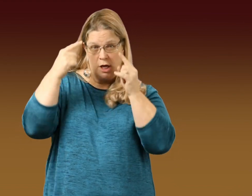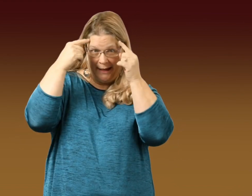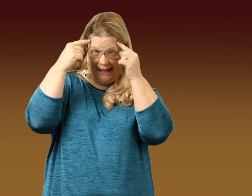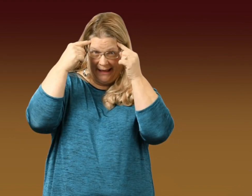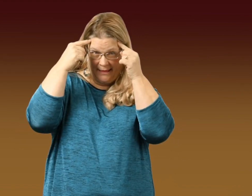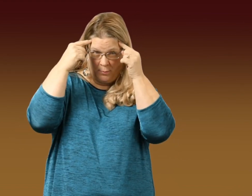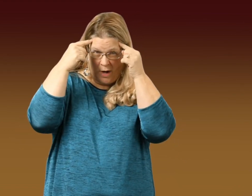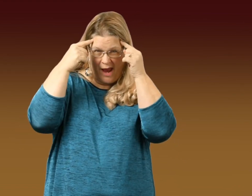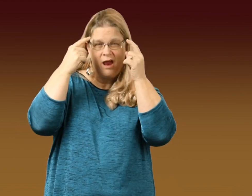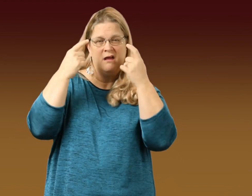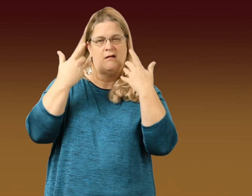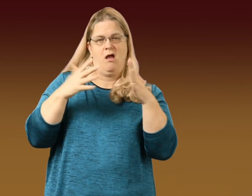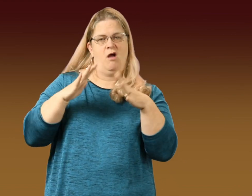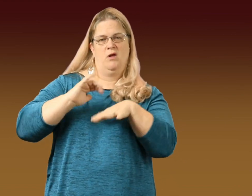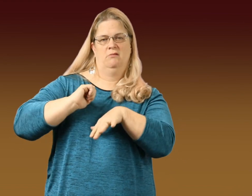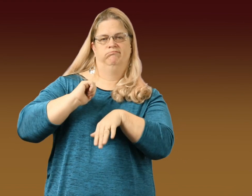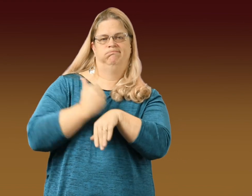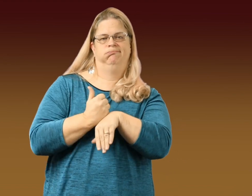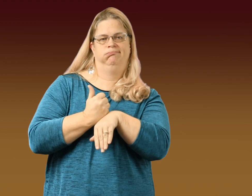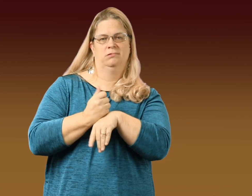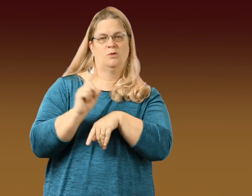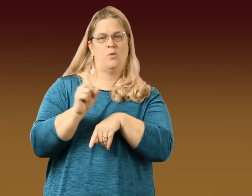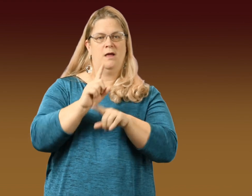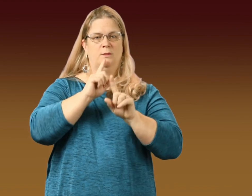then the wiring within the brain has already been set